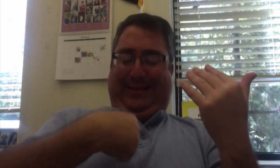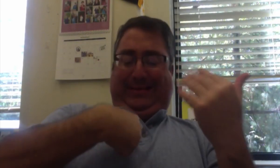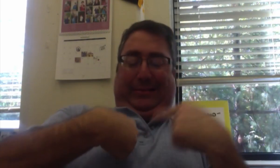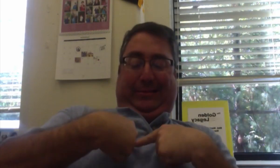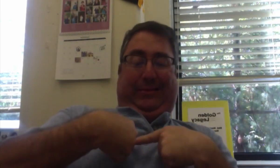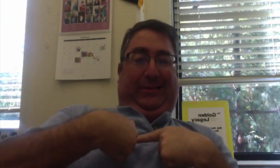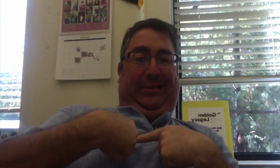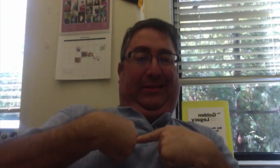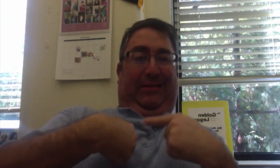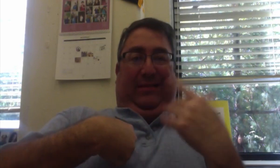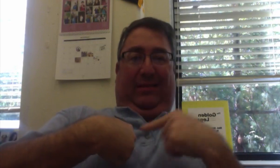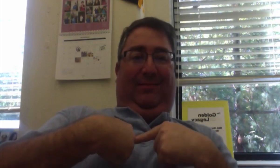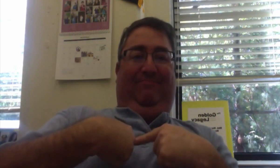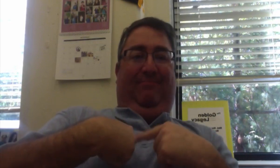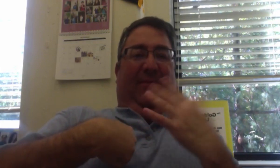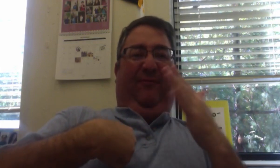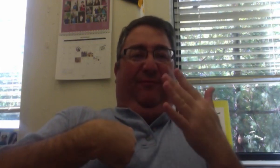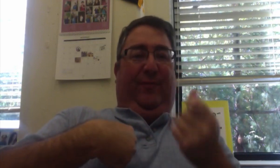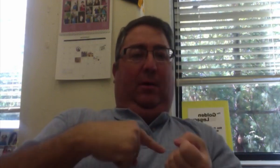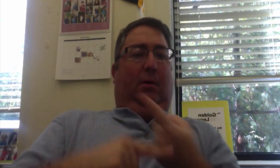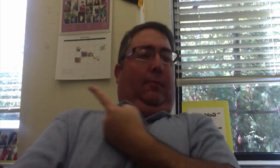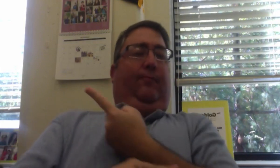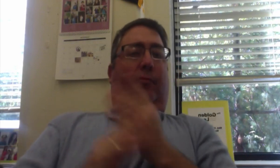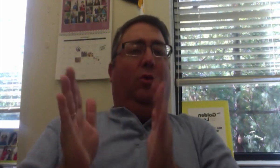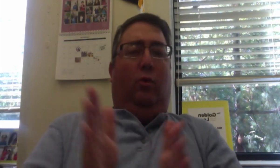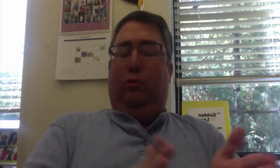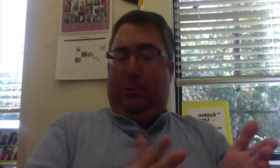The 1 handshape in "ME" threw off the order.